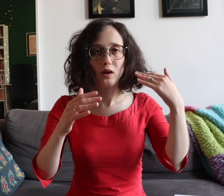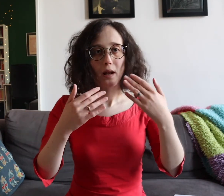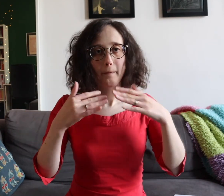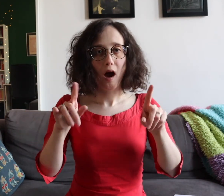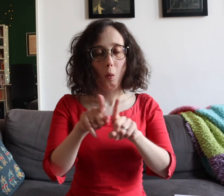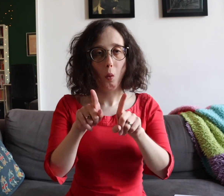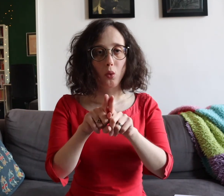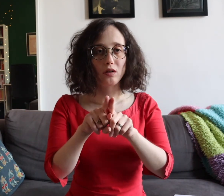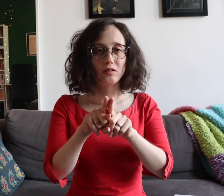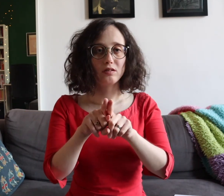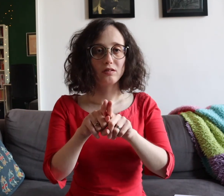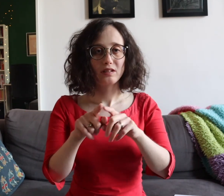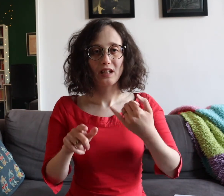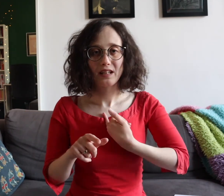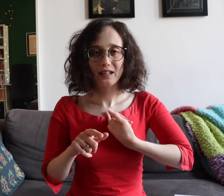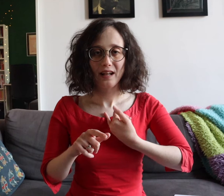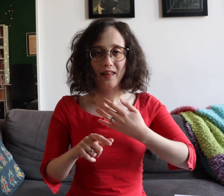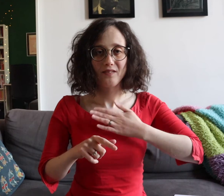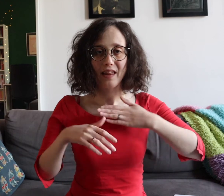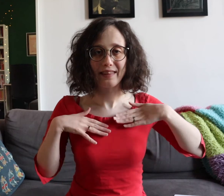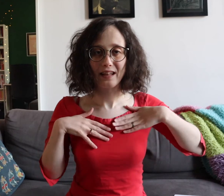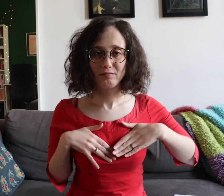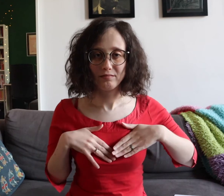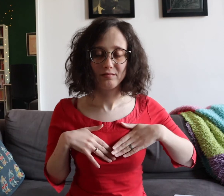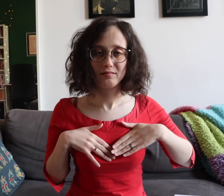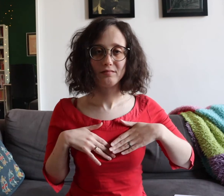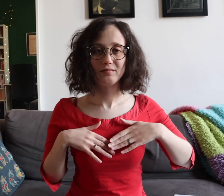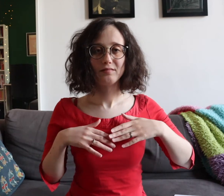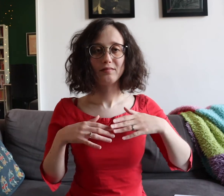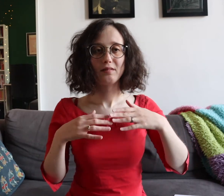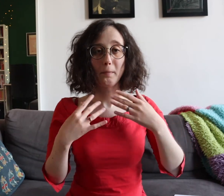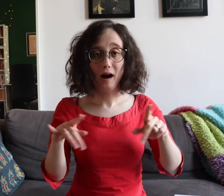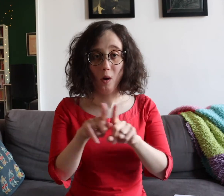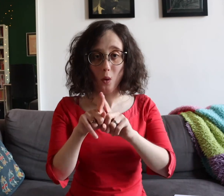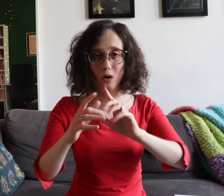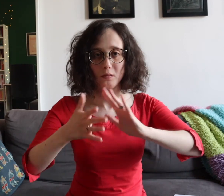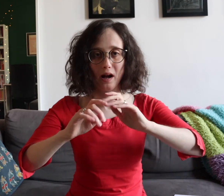hard-of-hearing to be a part of my identity too, that I was allowed to learn